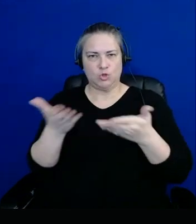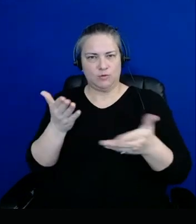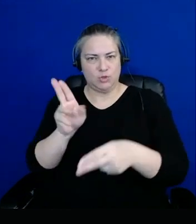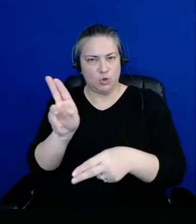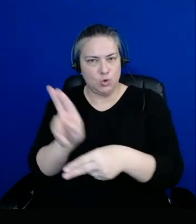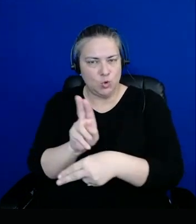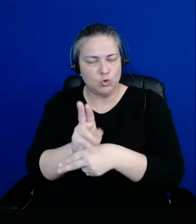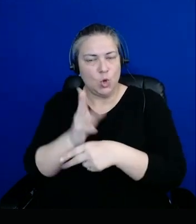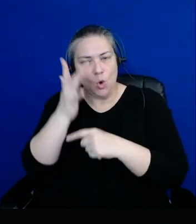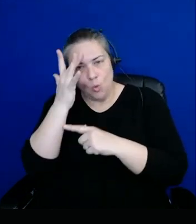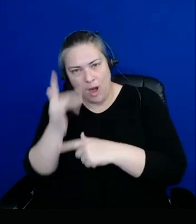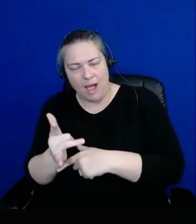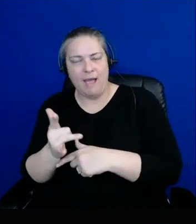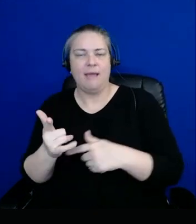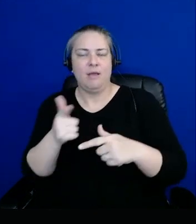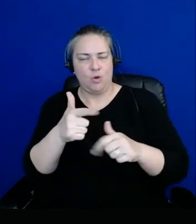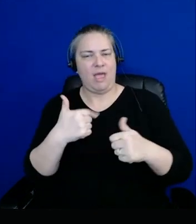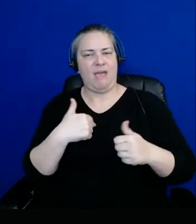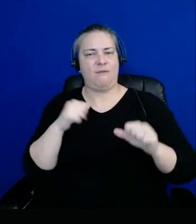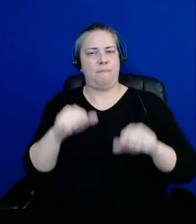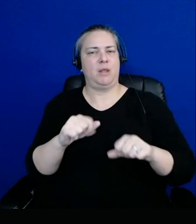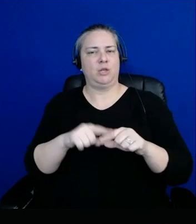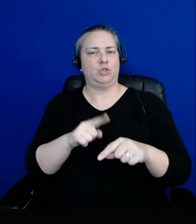being used, and having the ability to influence that.